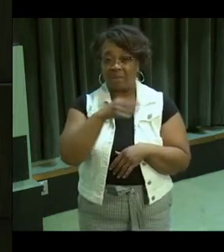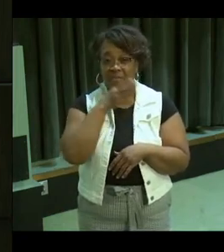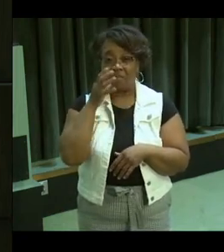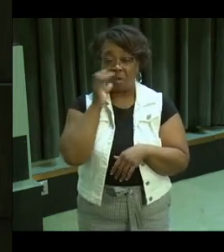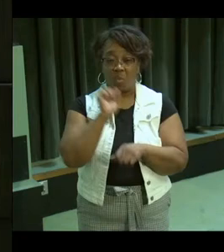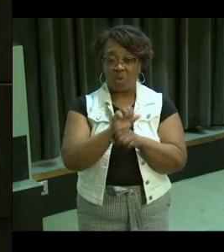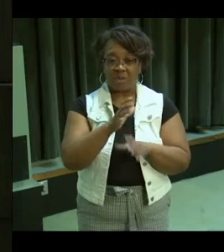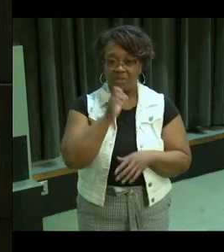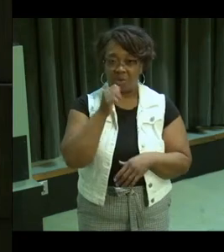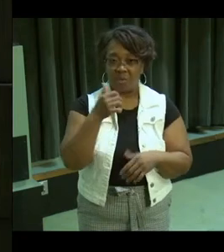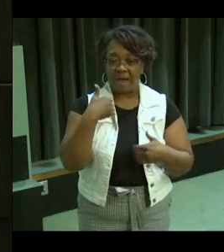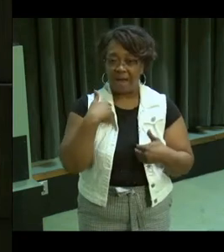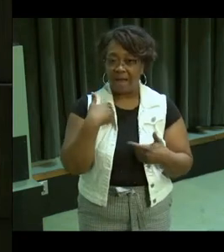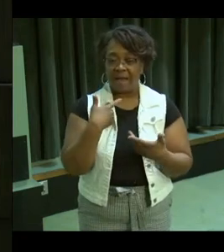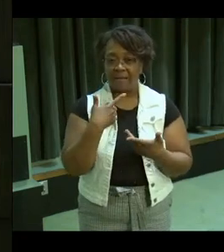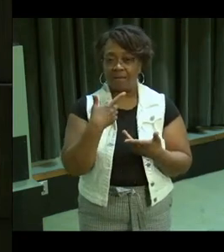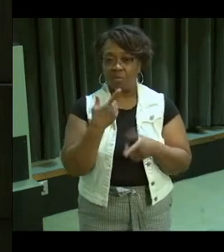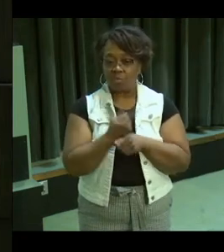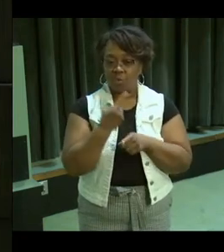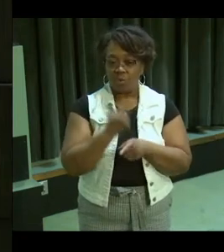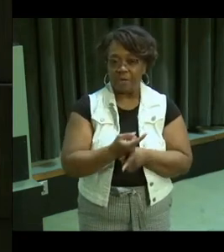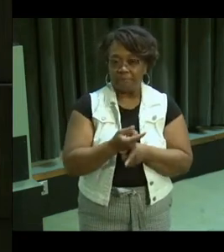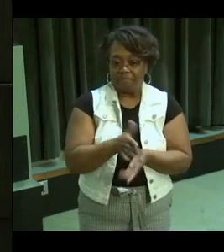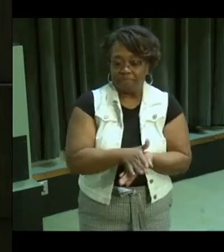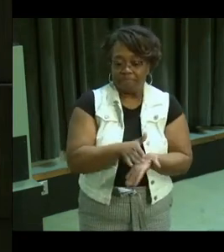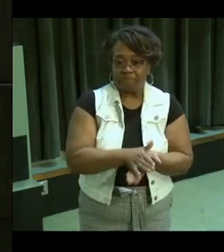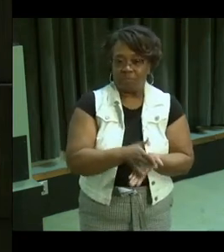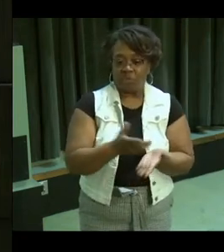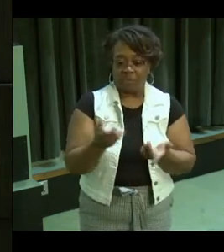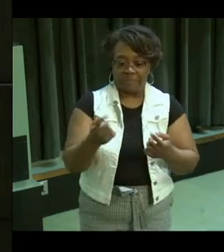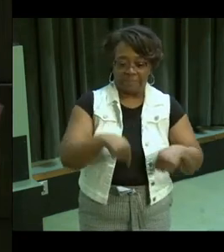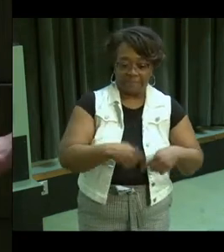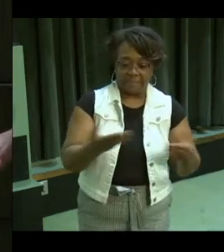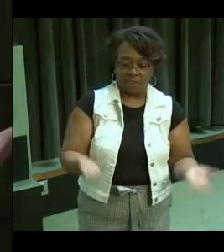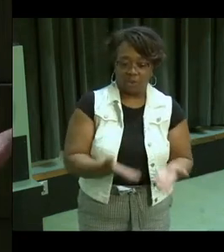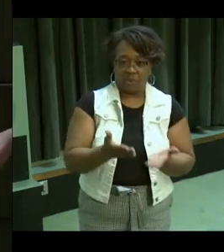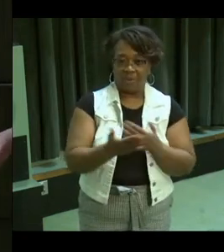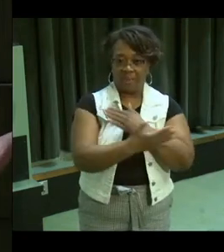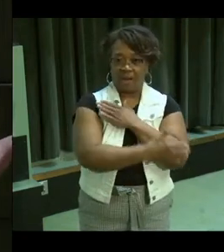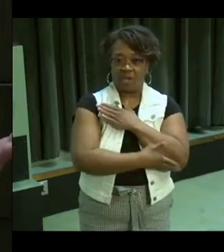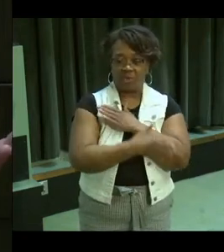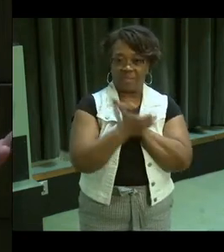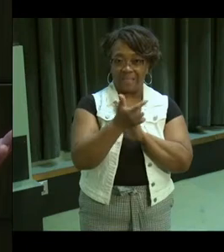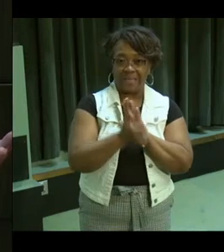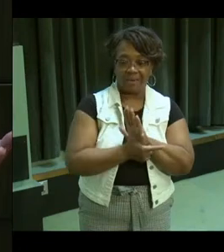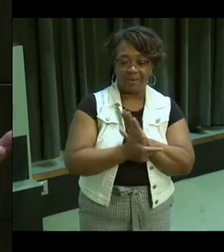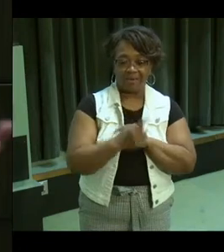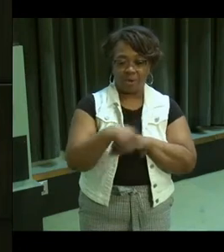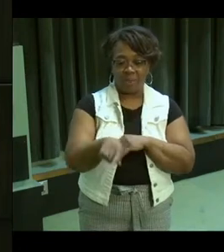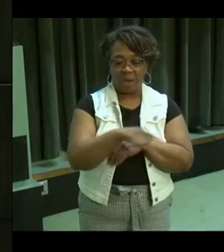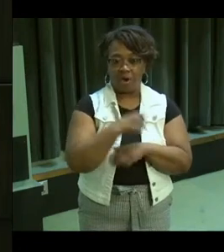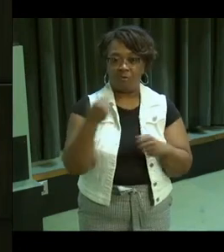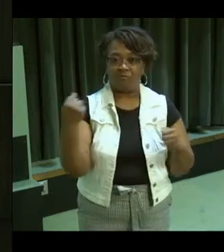in the country. So they are